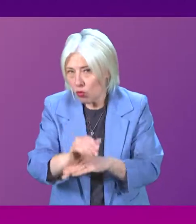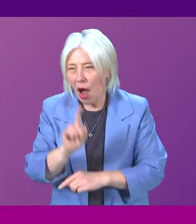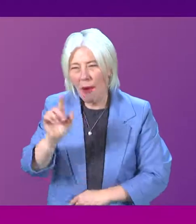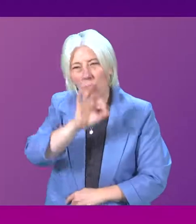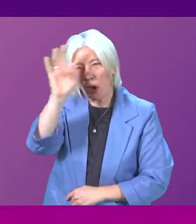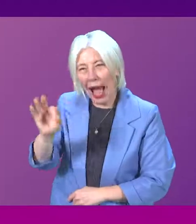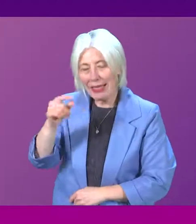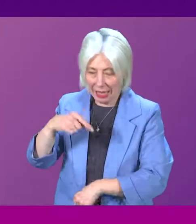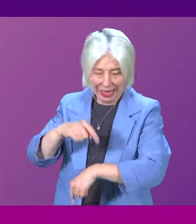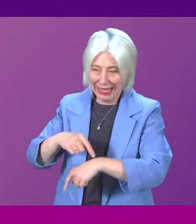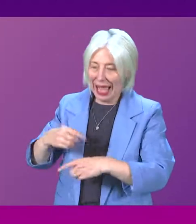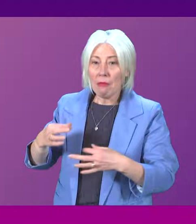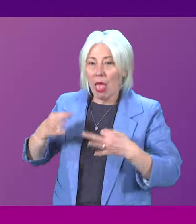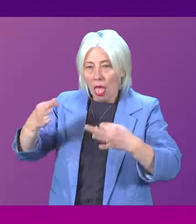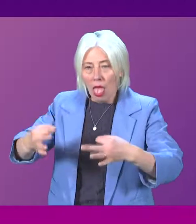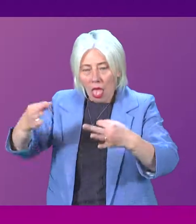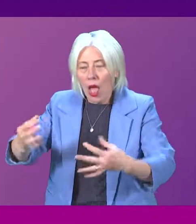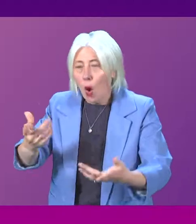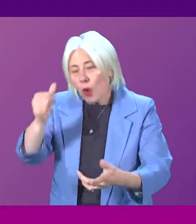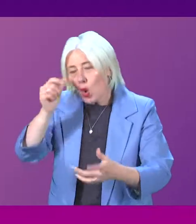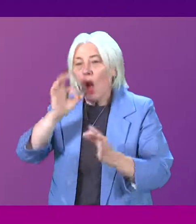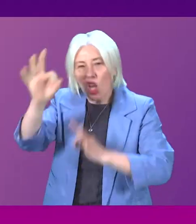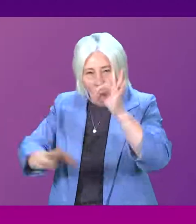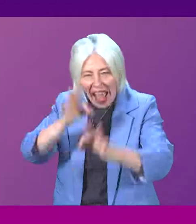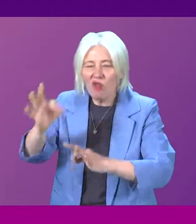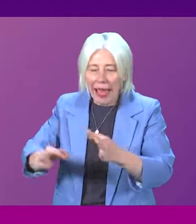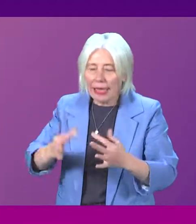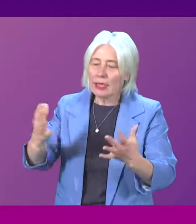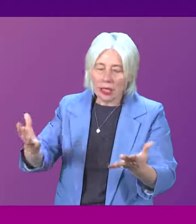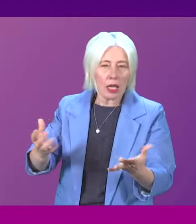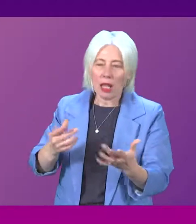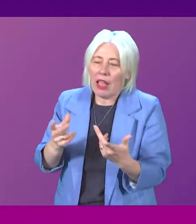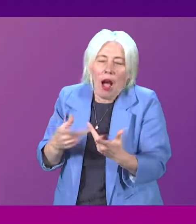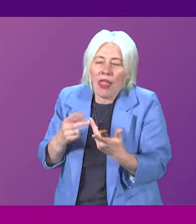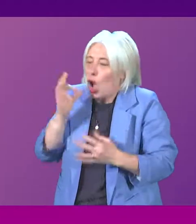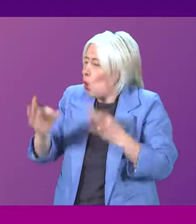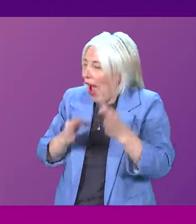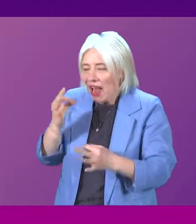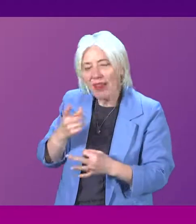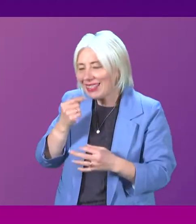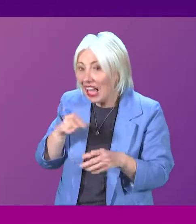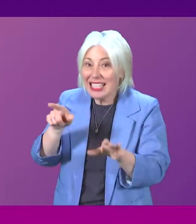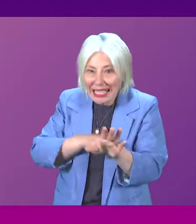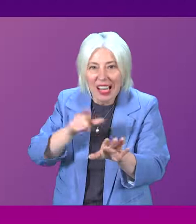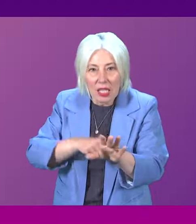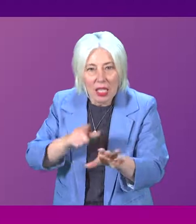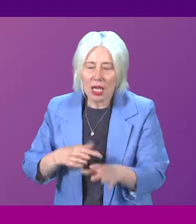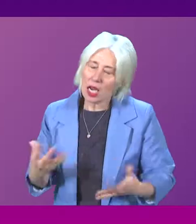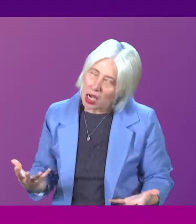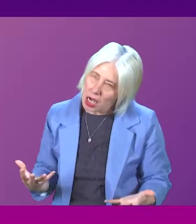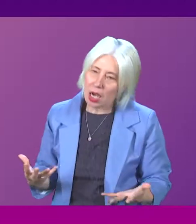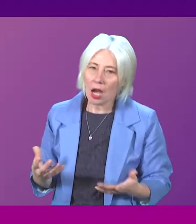Given the length of time that this inquiry might take, although he cannot direct the